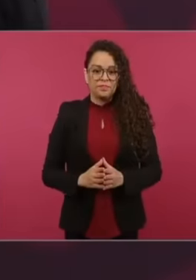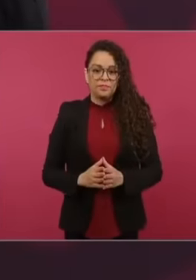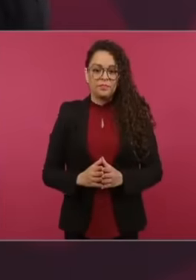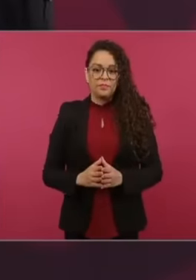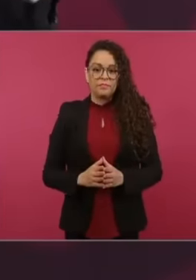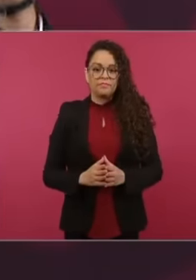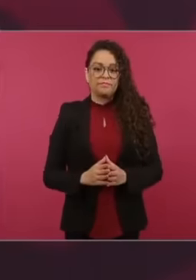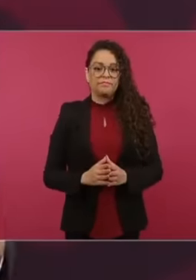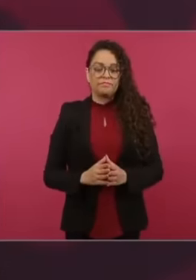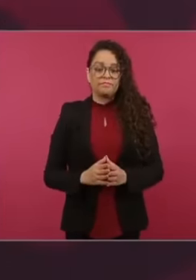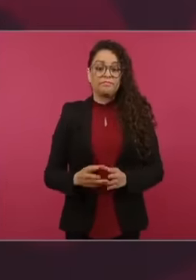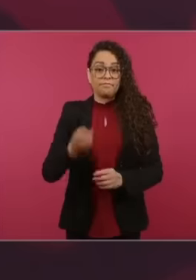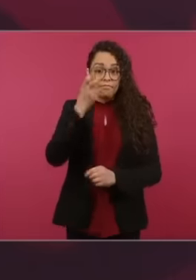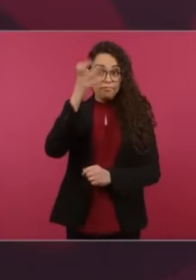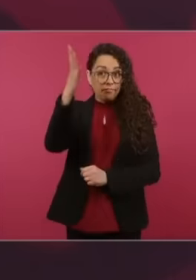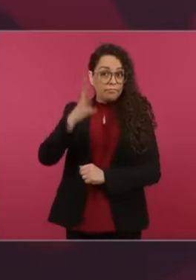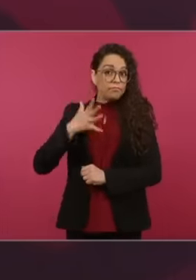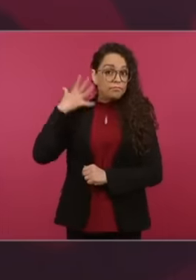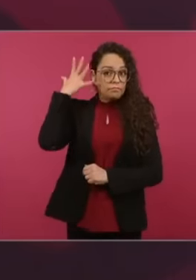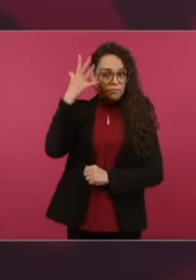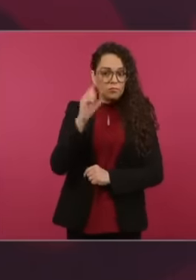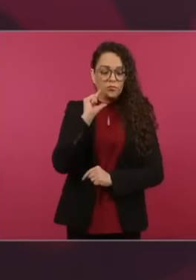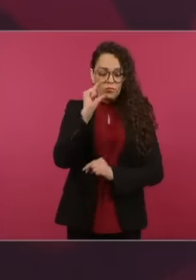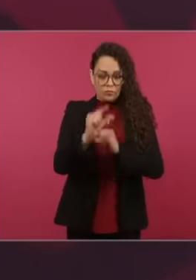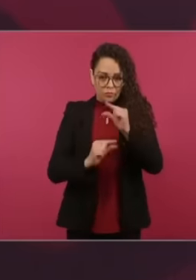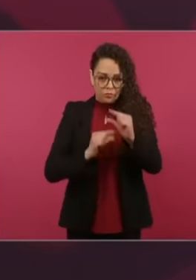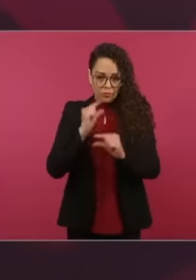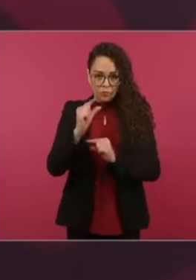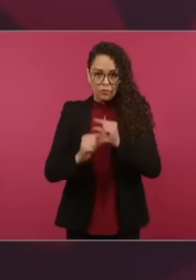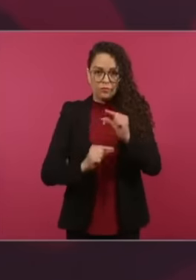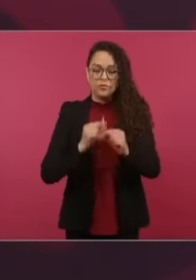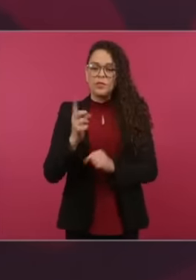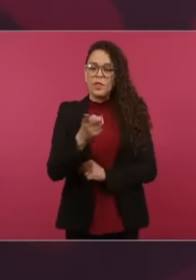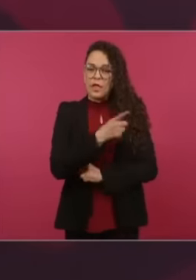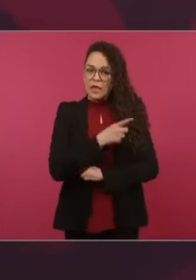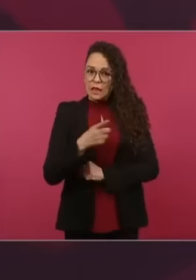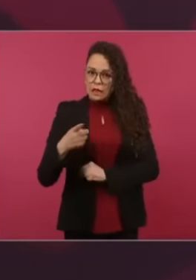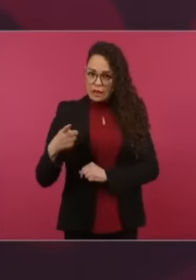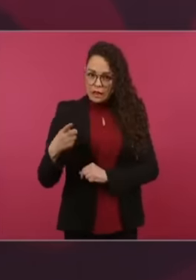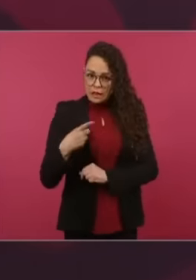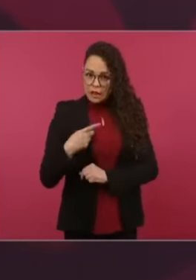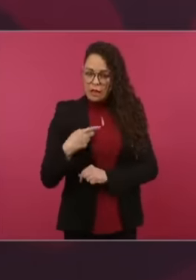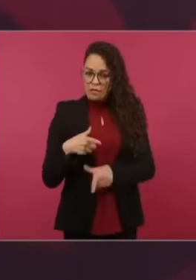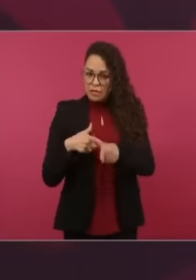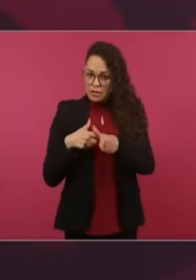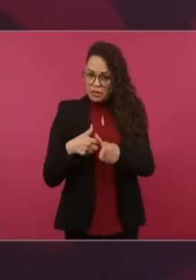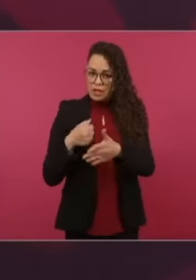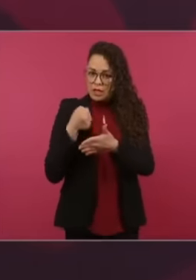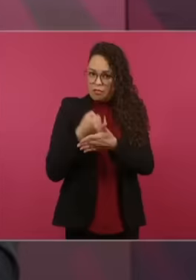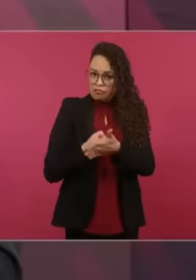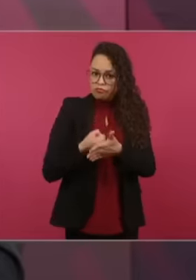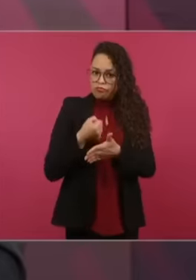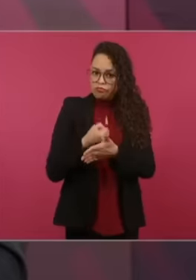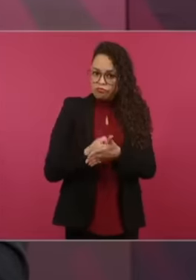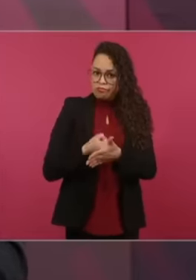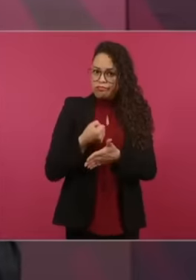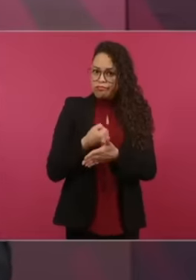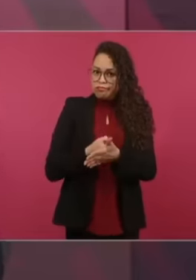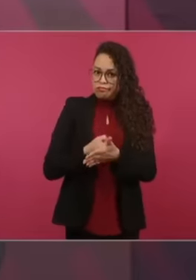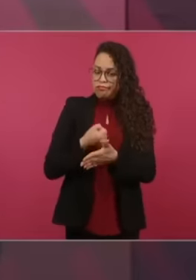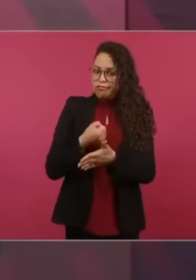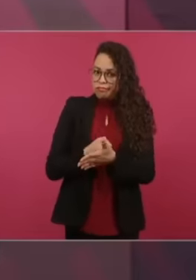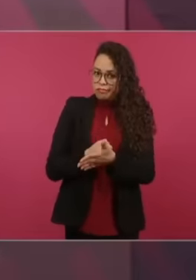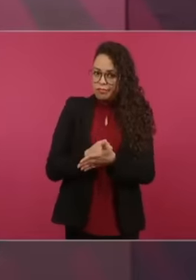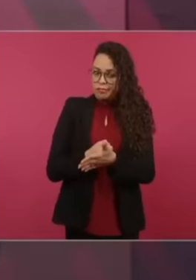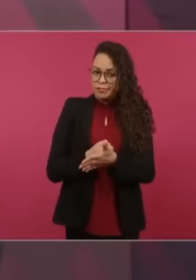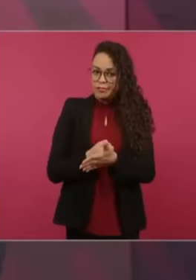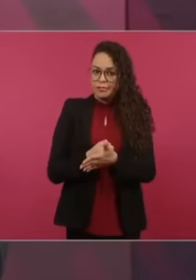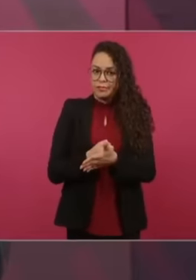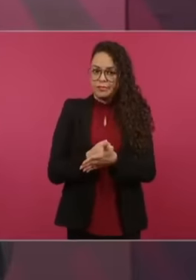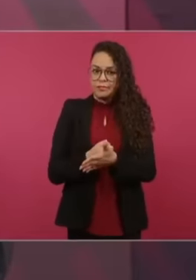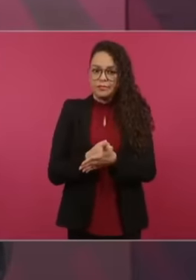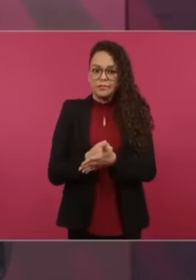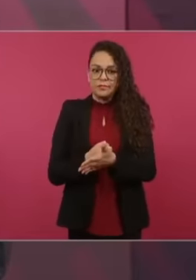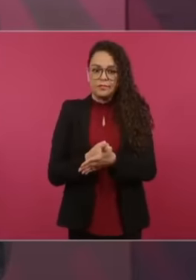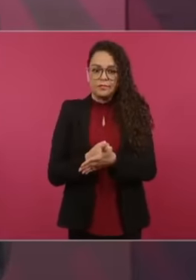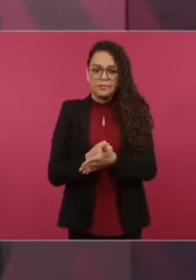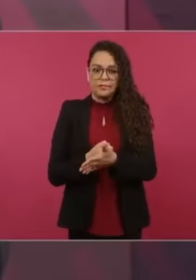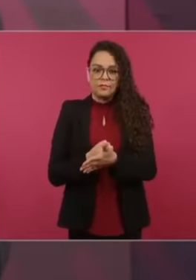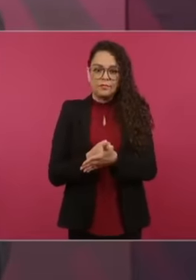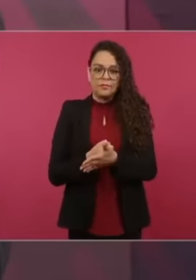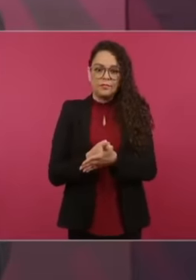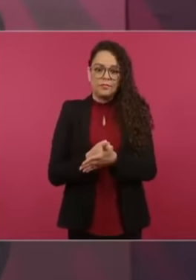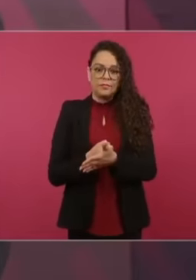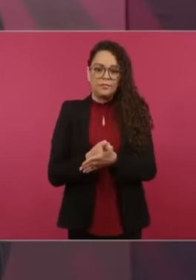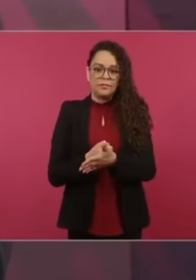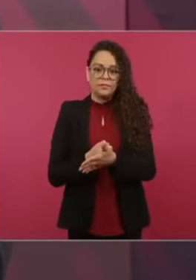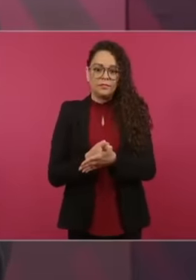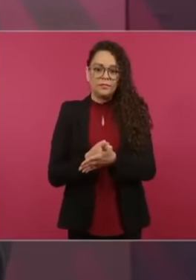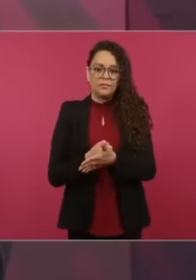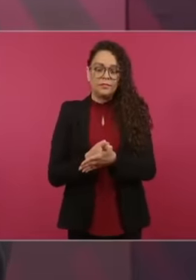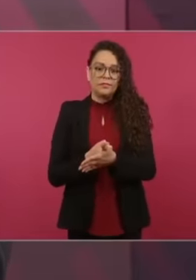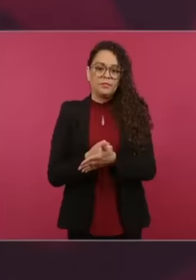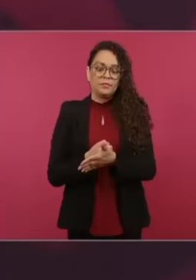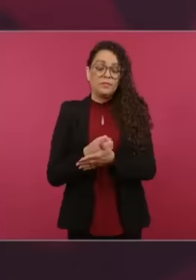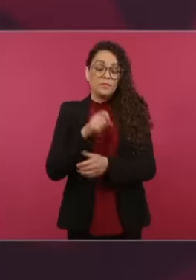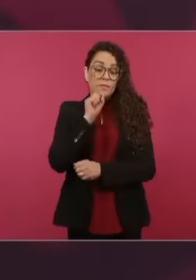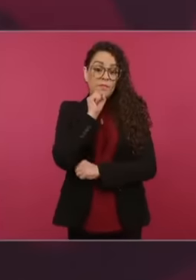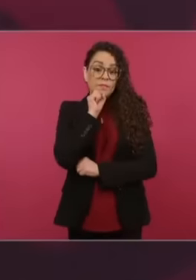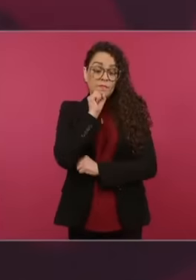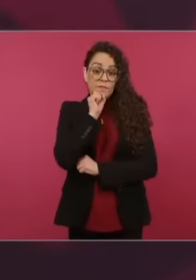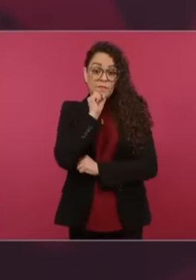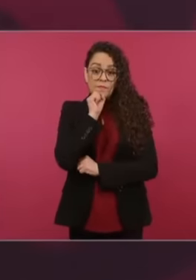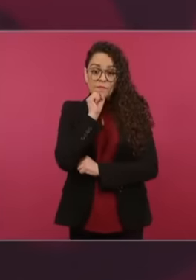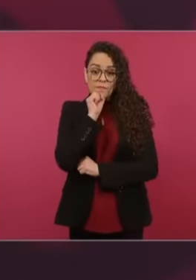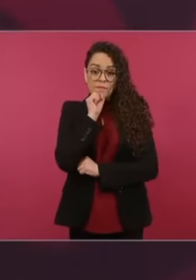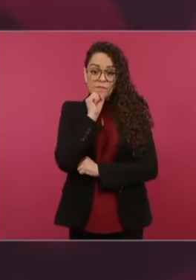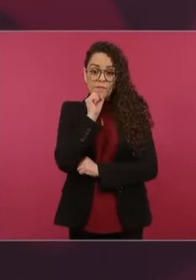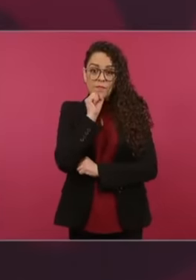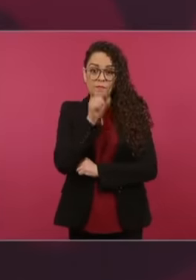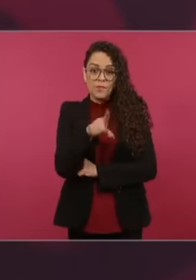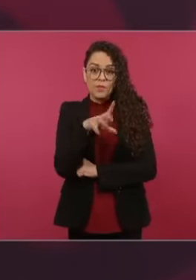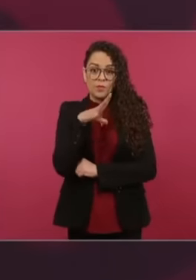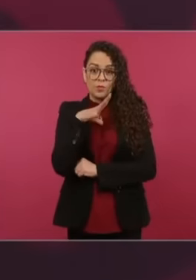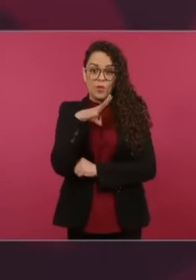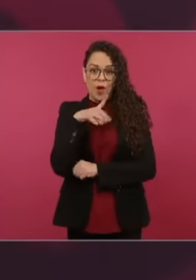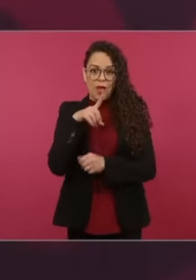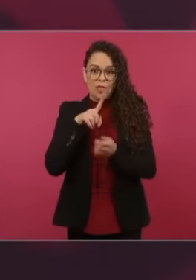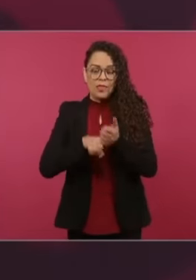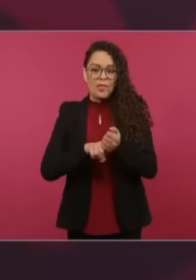towards adante and that is also what implicitly carries that message that they do not